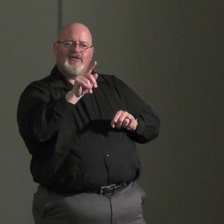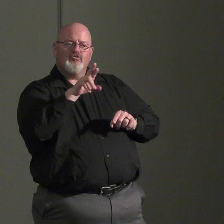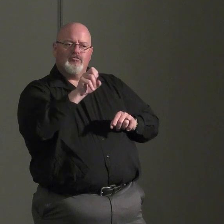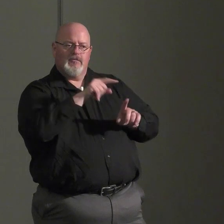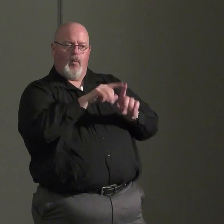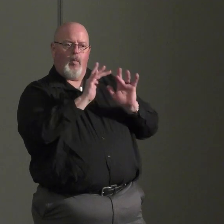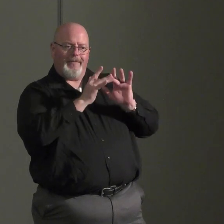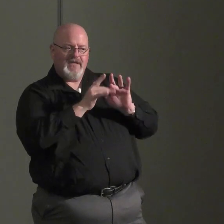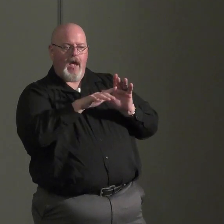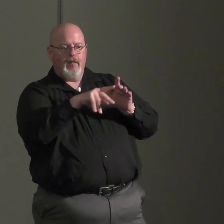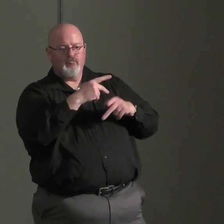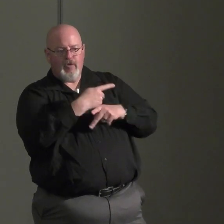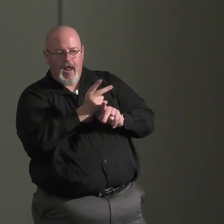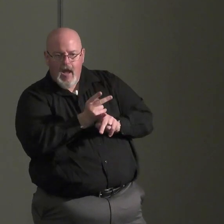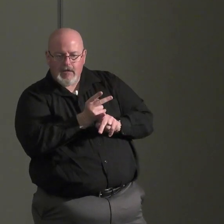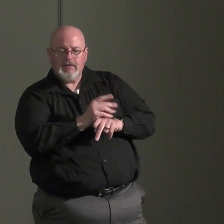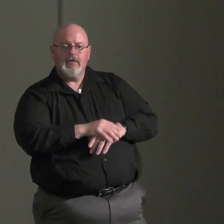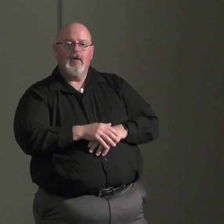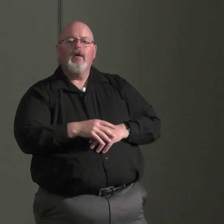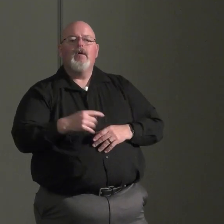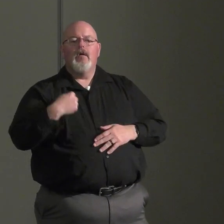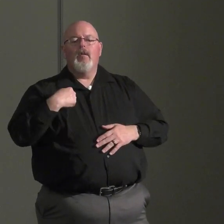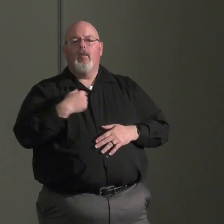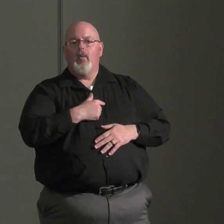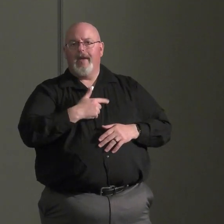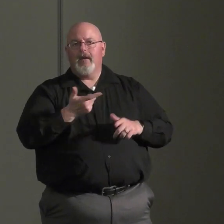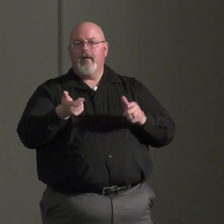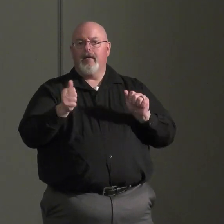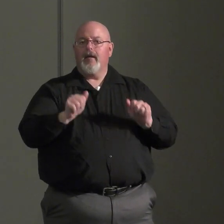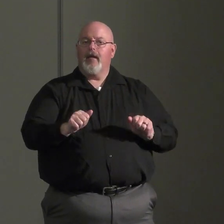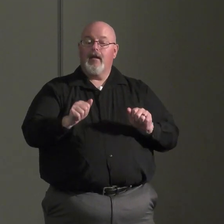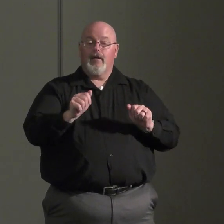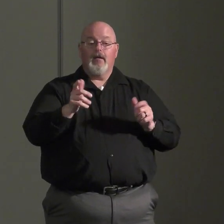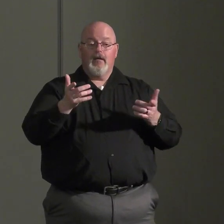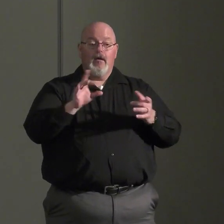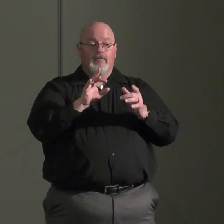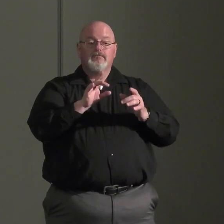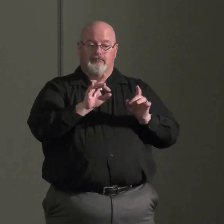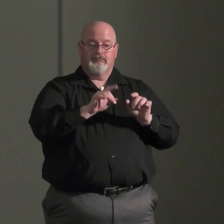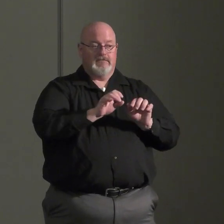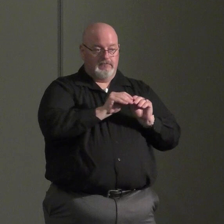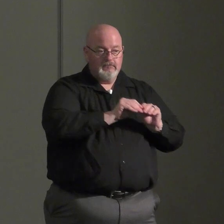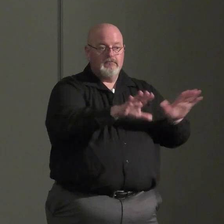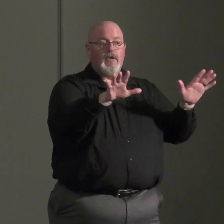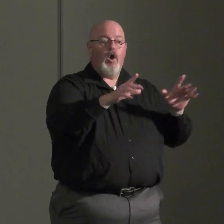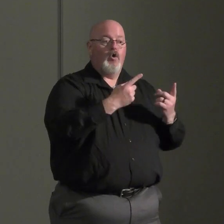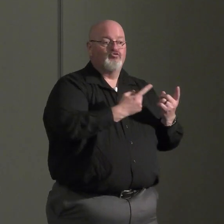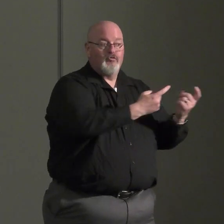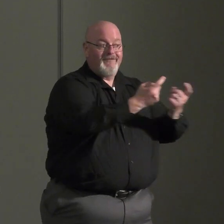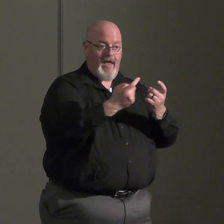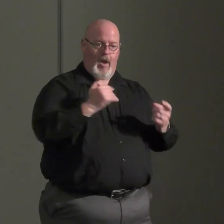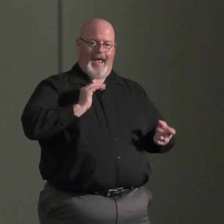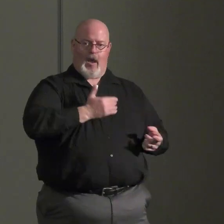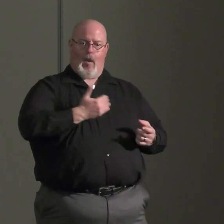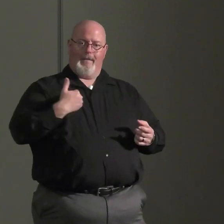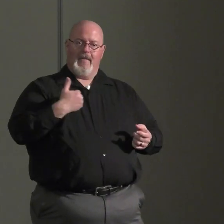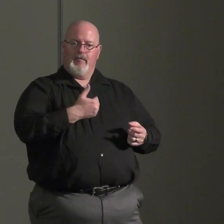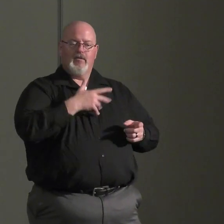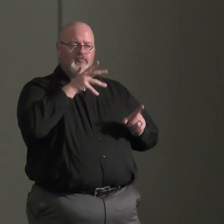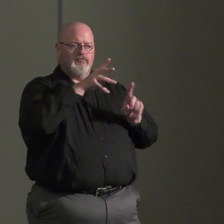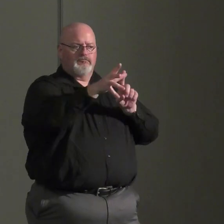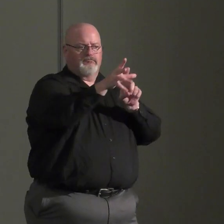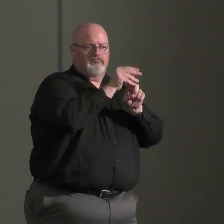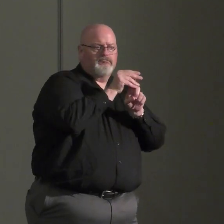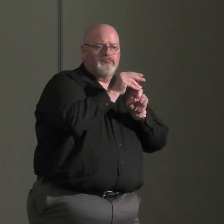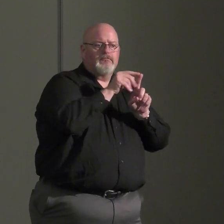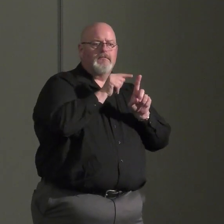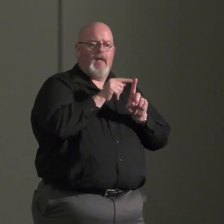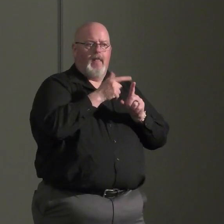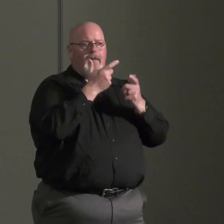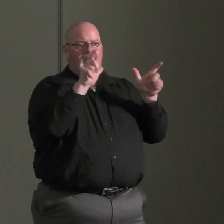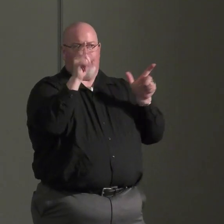features and product. We could release a survey to the members that kind of captures the big ideas of